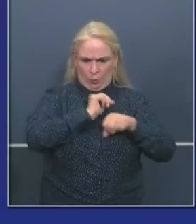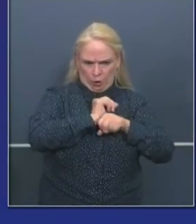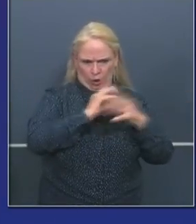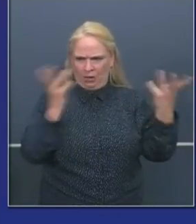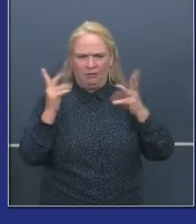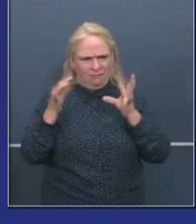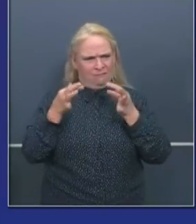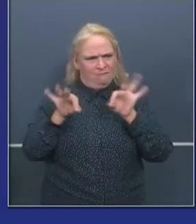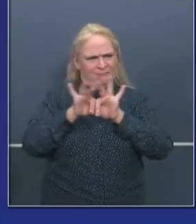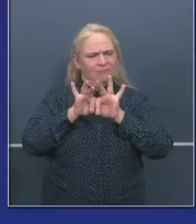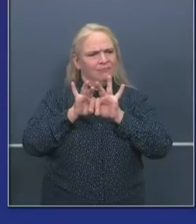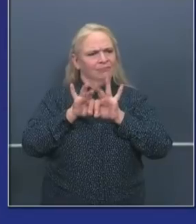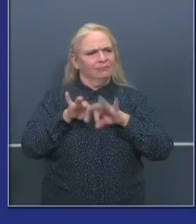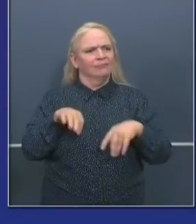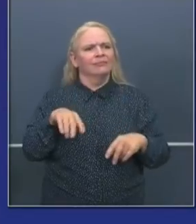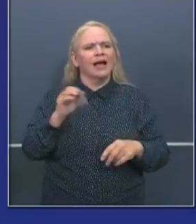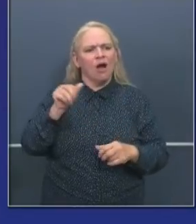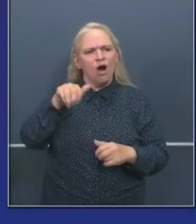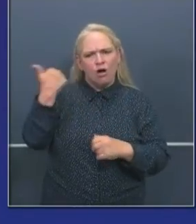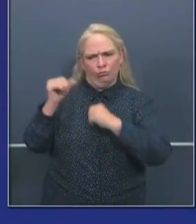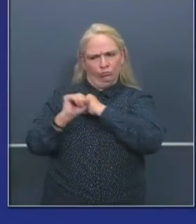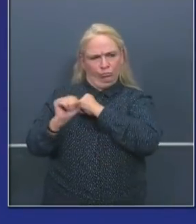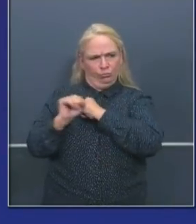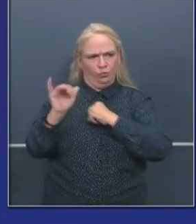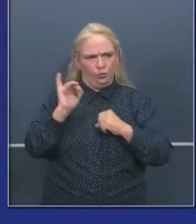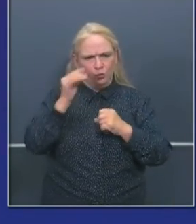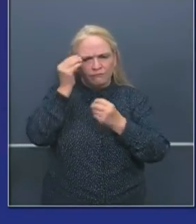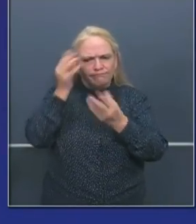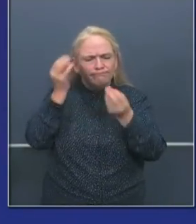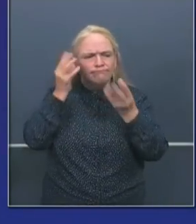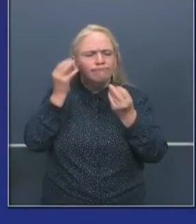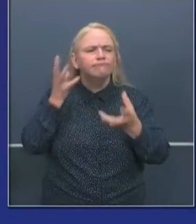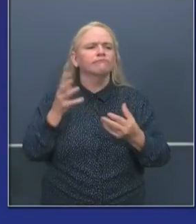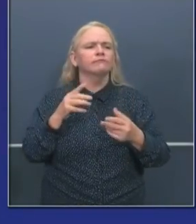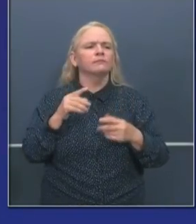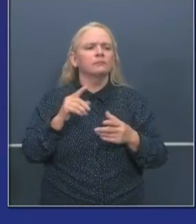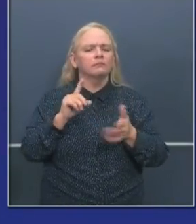SAFETY AND HELP AND LETTERS AND NOT ONLY PROTECT CUSTOMERS AND WORKERS AND THOSE BUSINESSES.